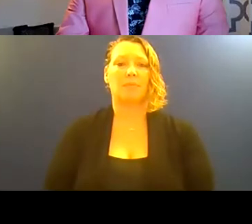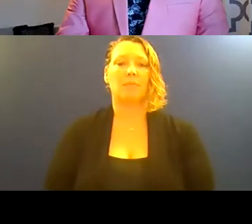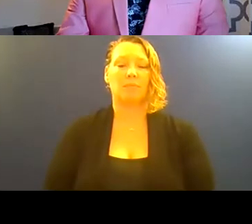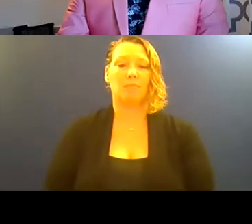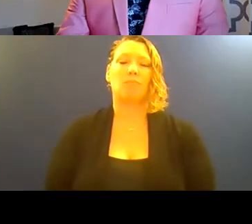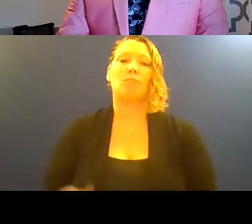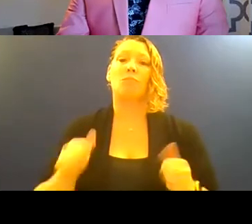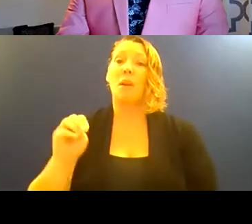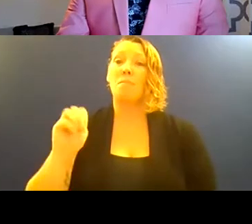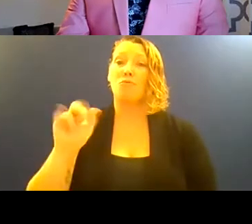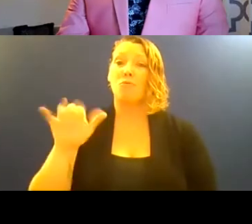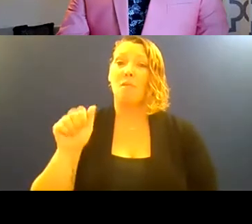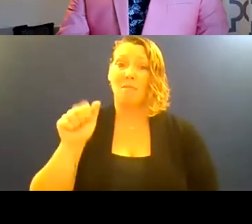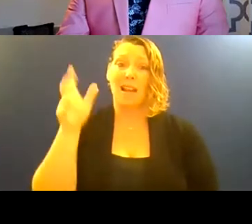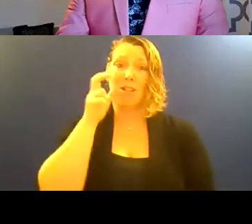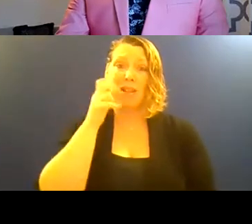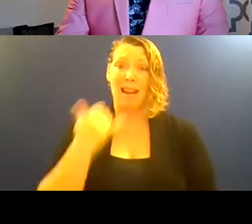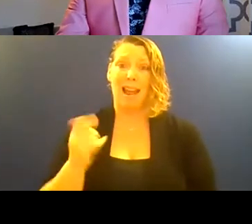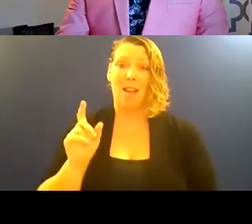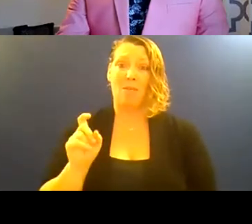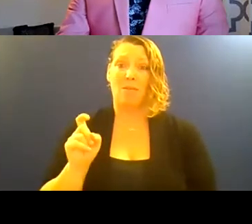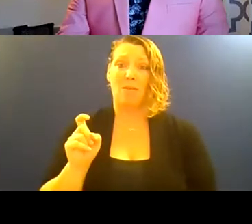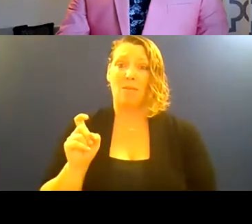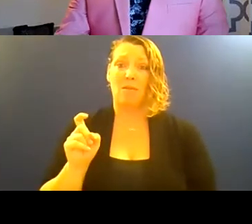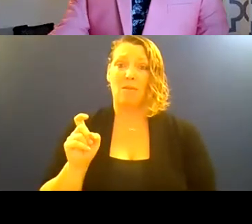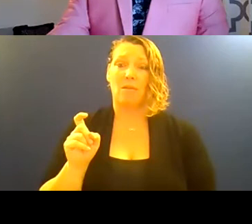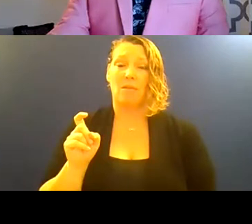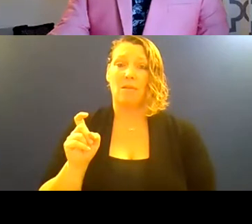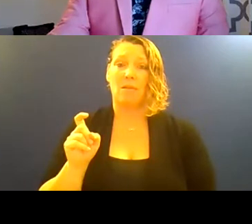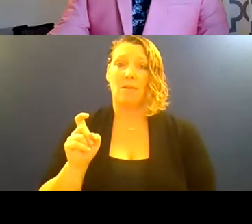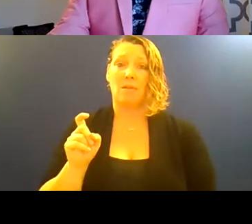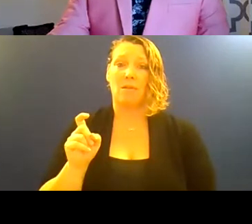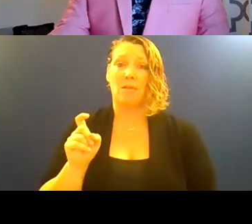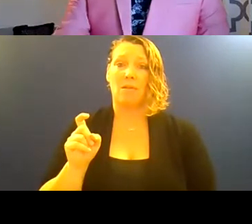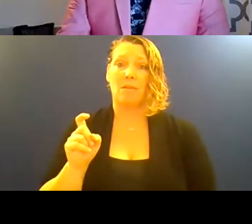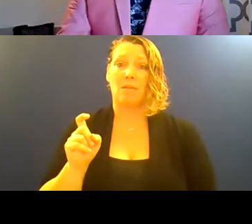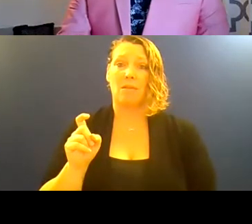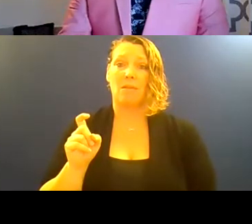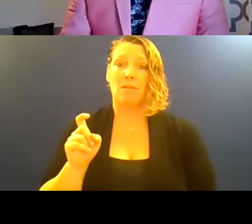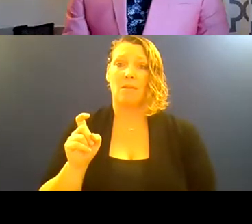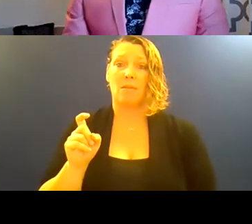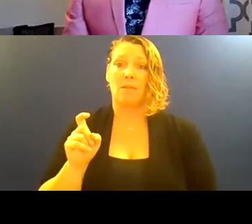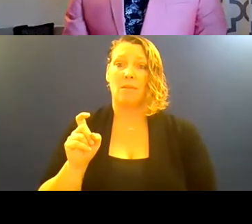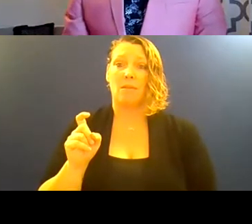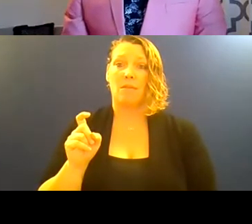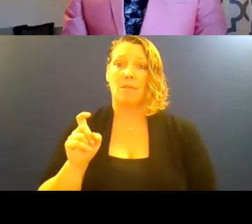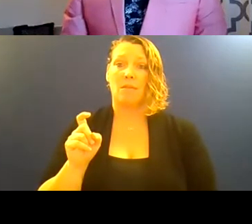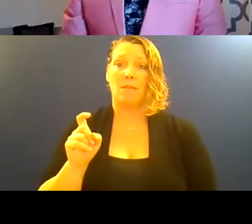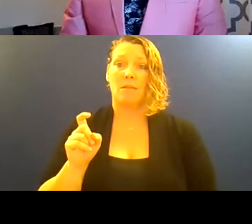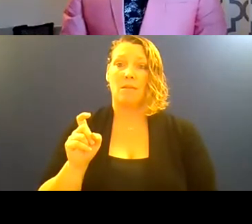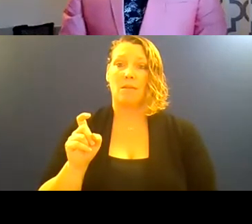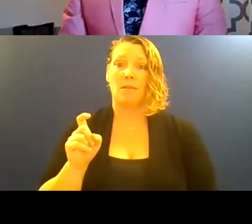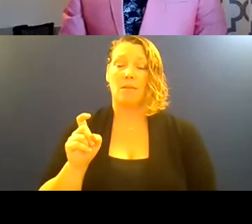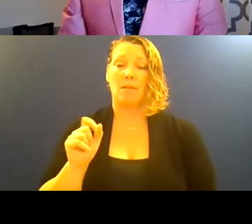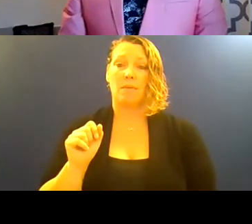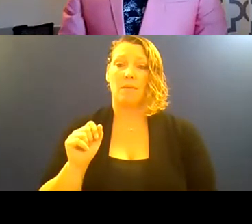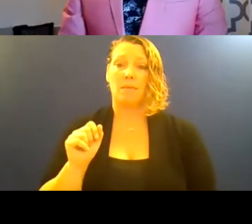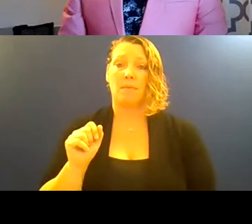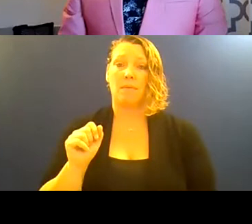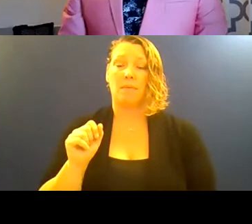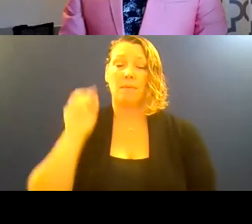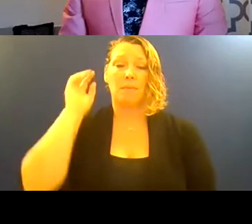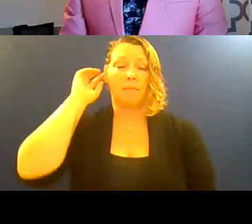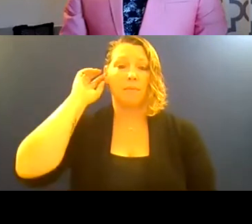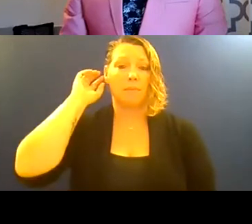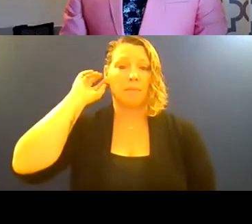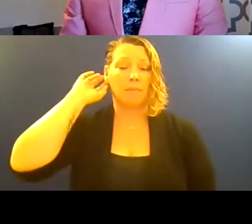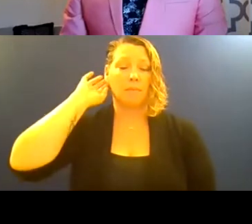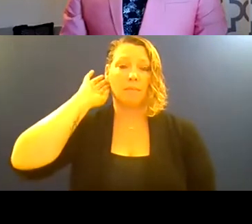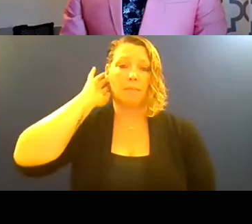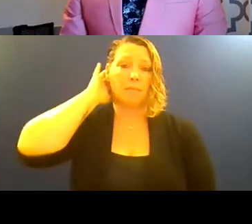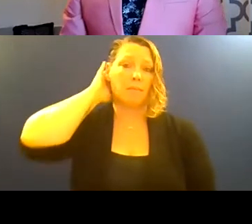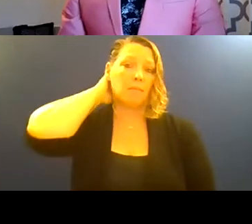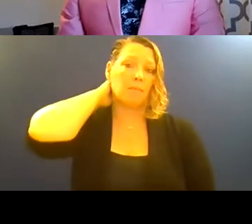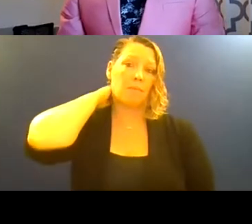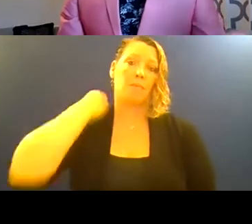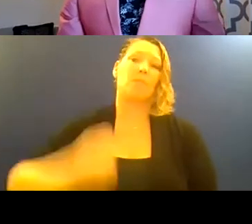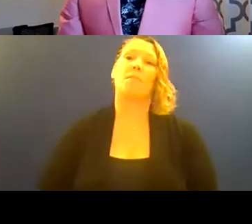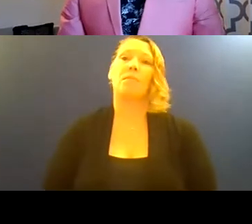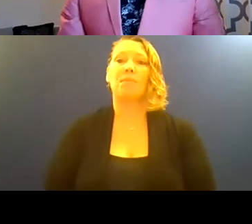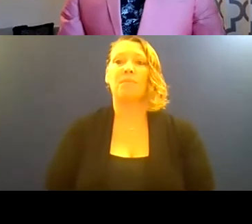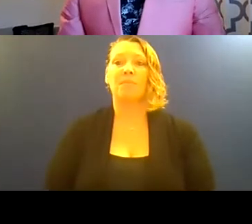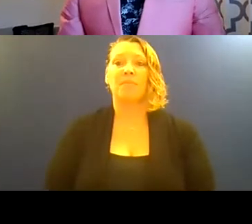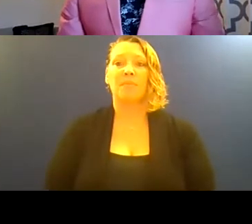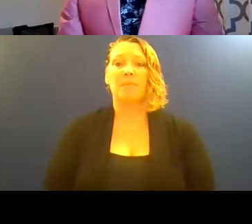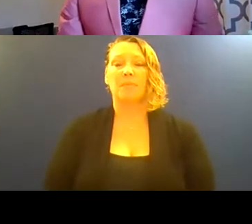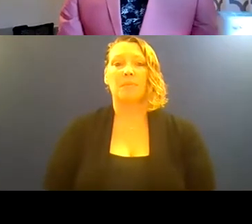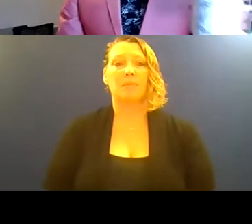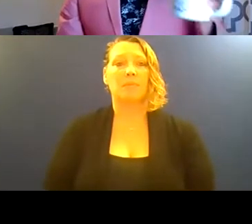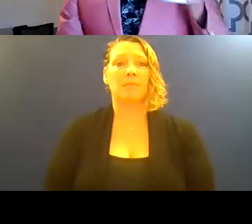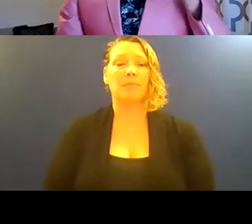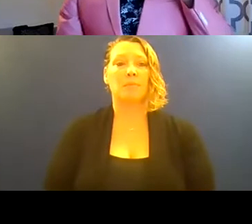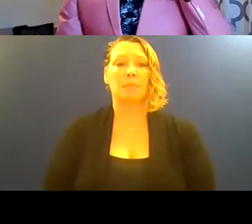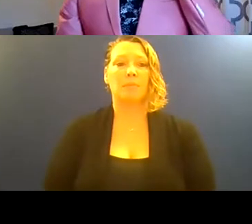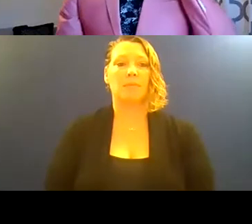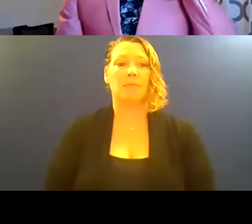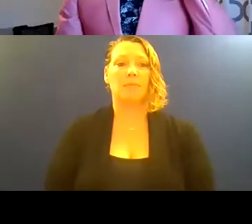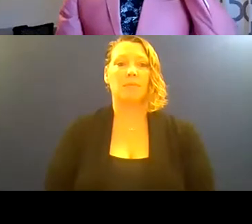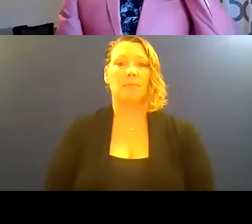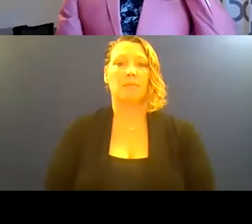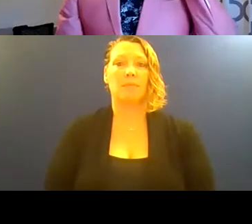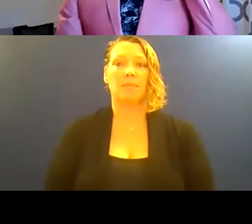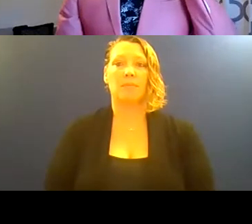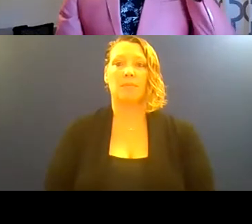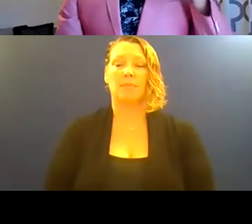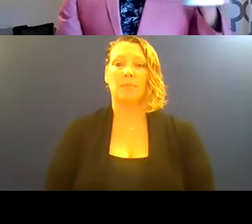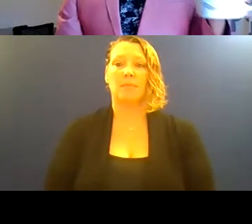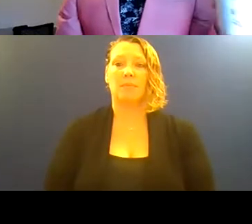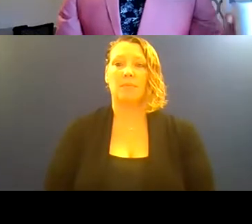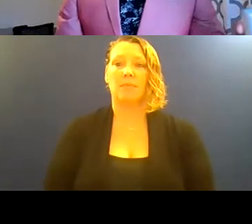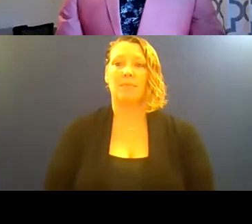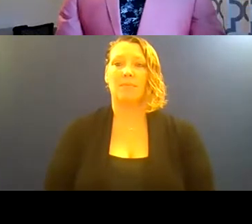Okay. Maria Can you hear it now.